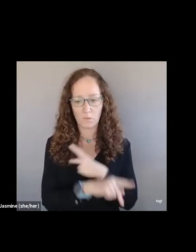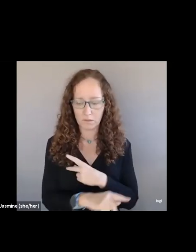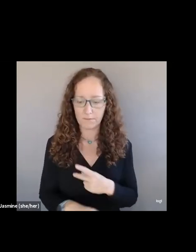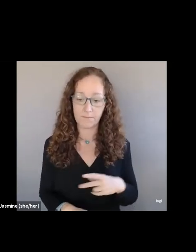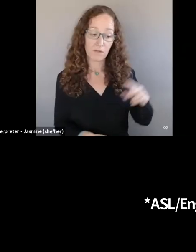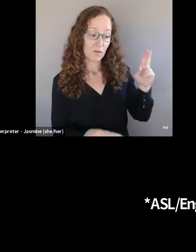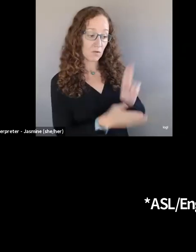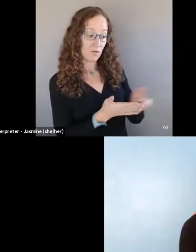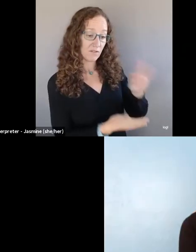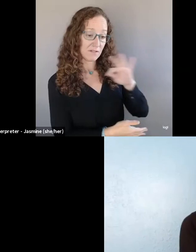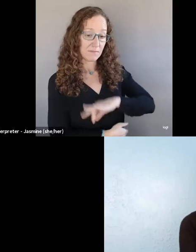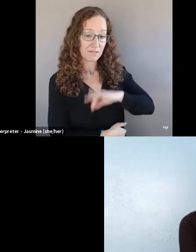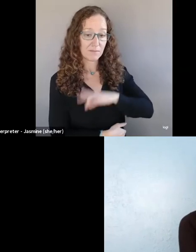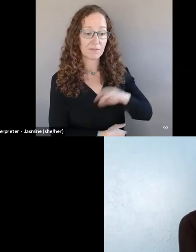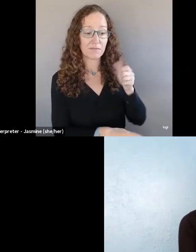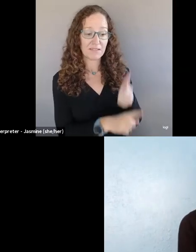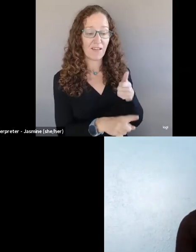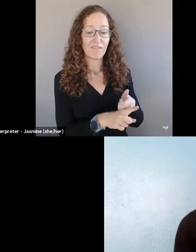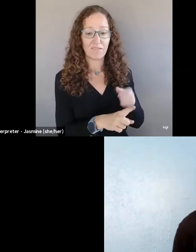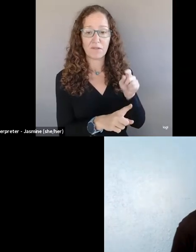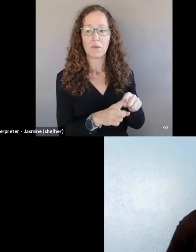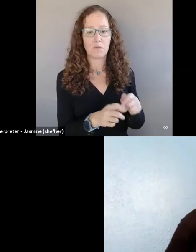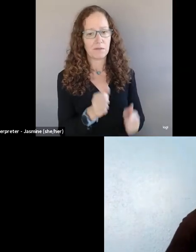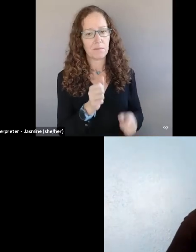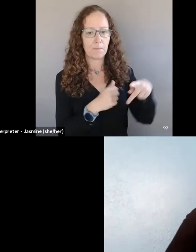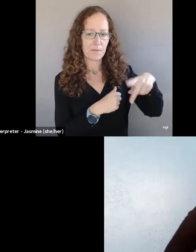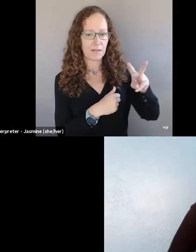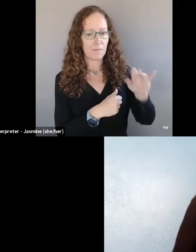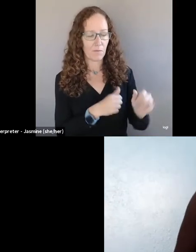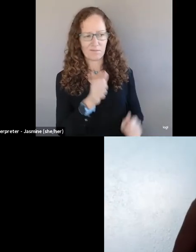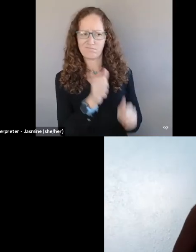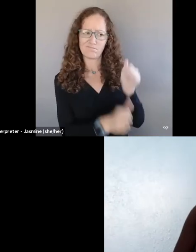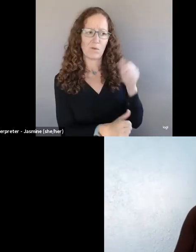white school reported at the most only six dozen active cases